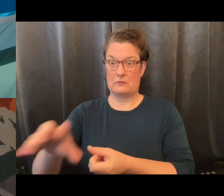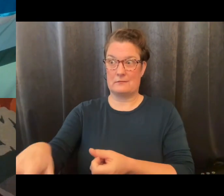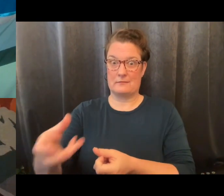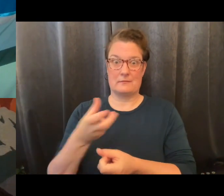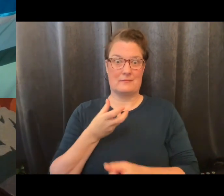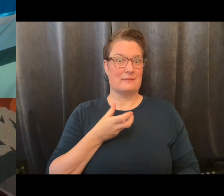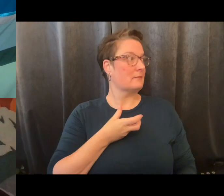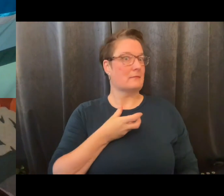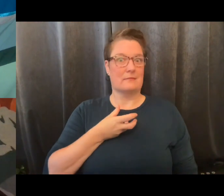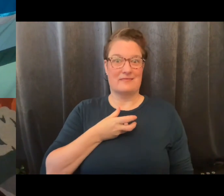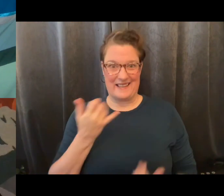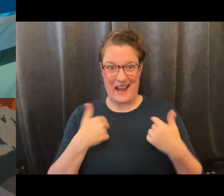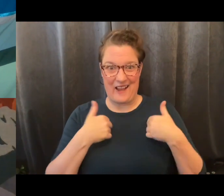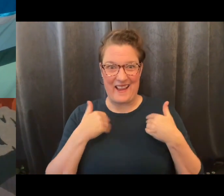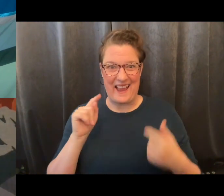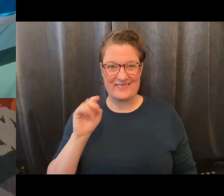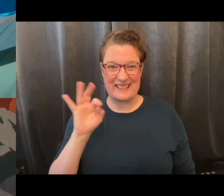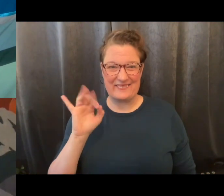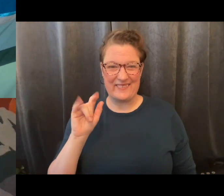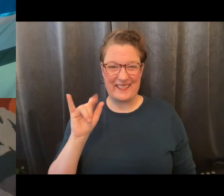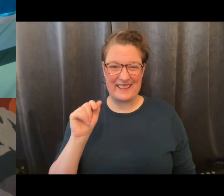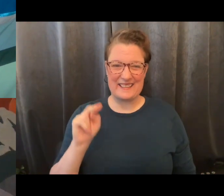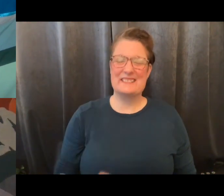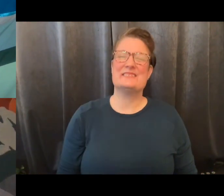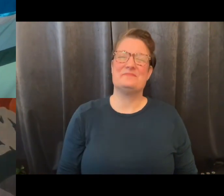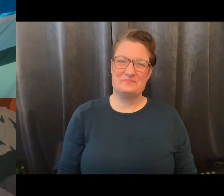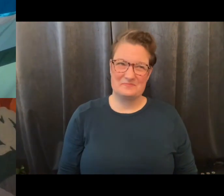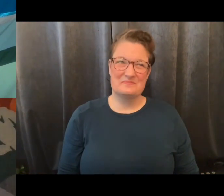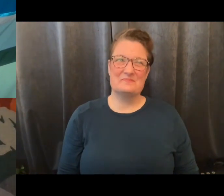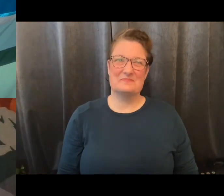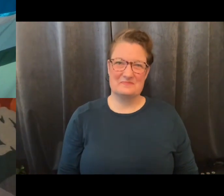We went in and got these tefillin and now I have them. Yeah. Miracles, miracles.